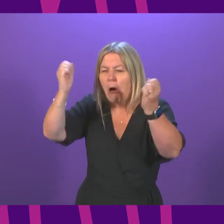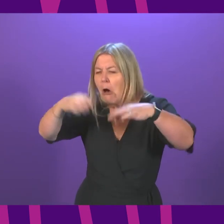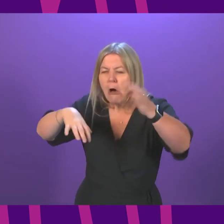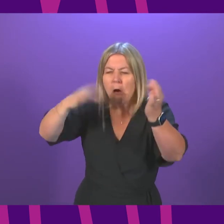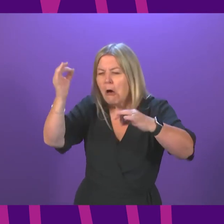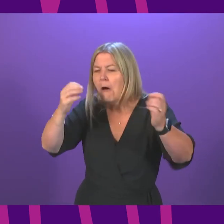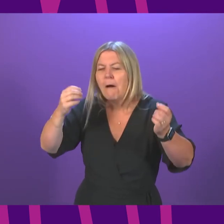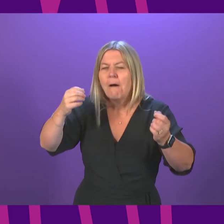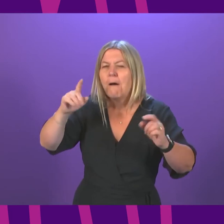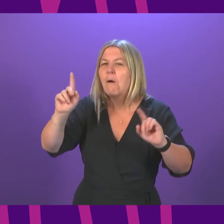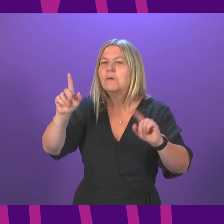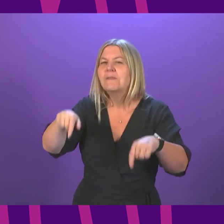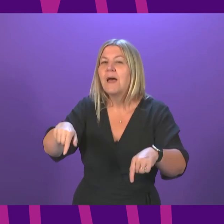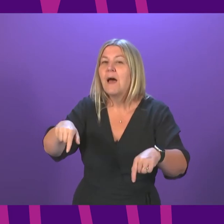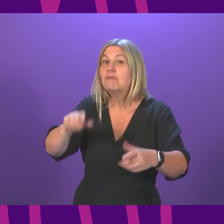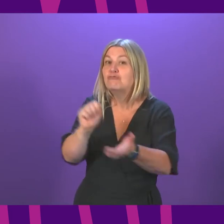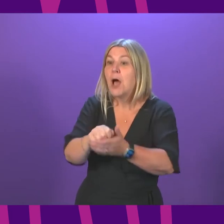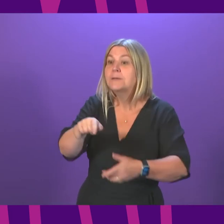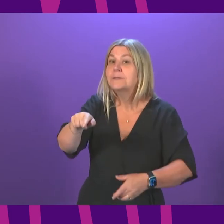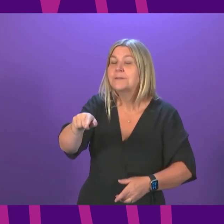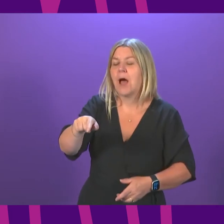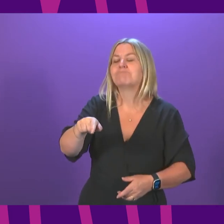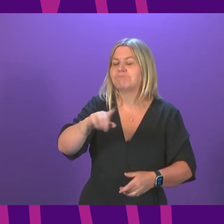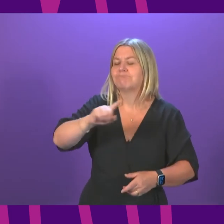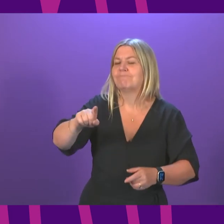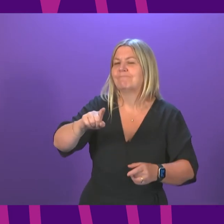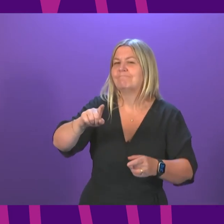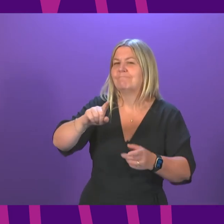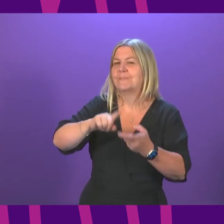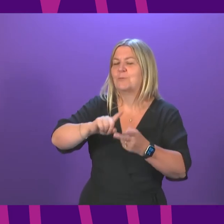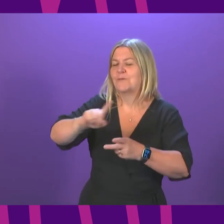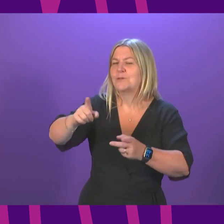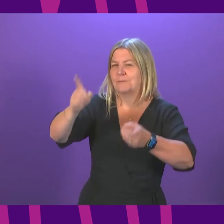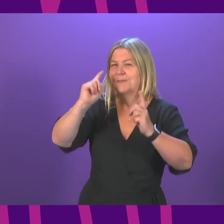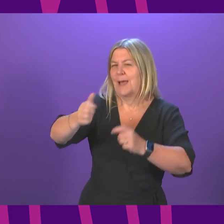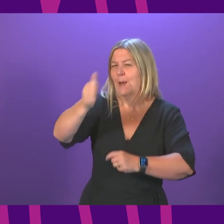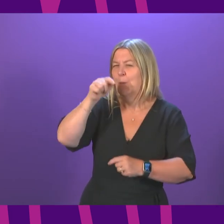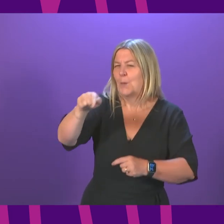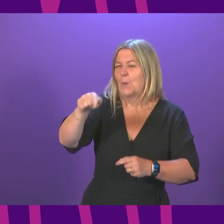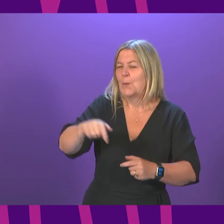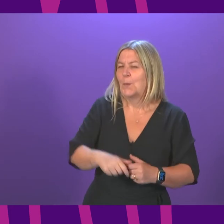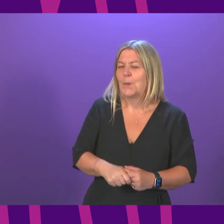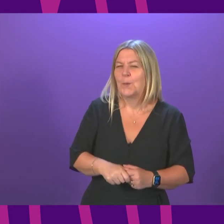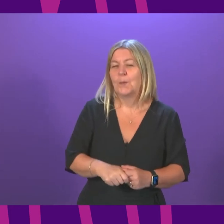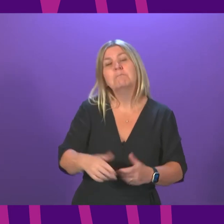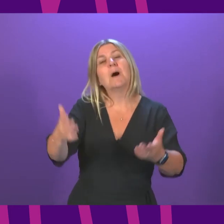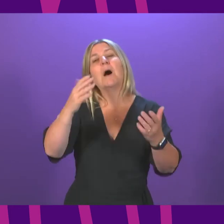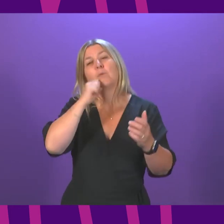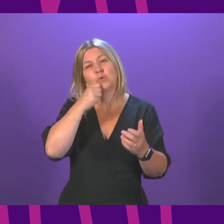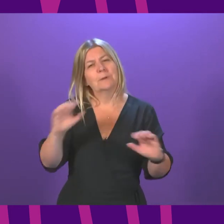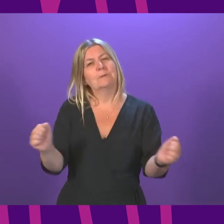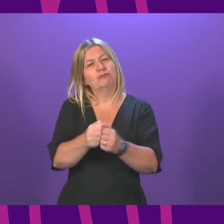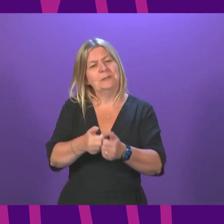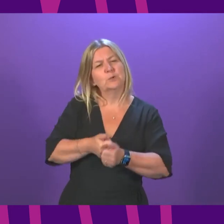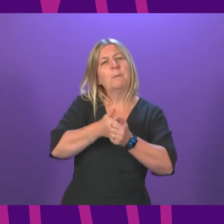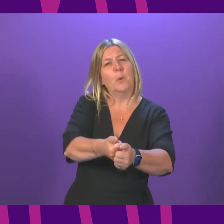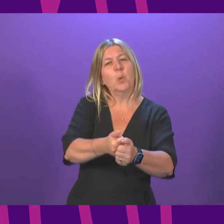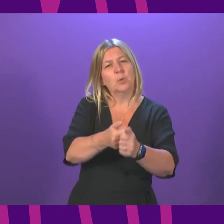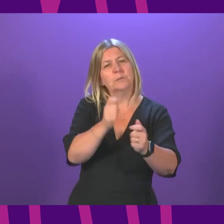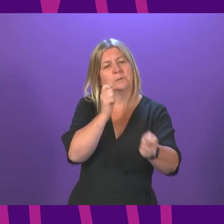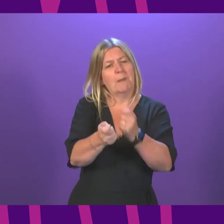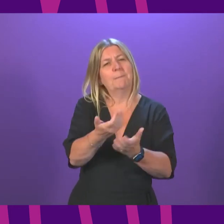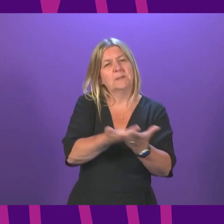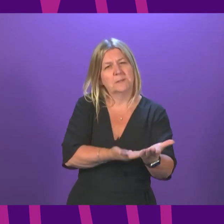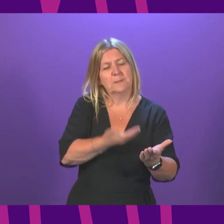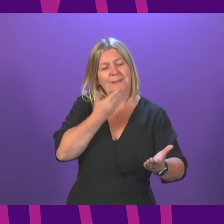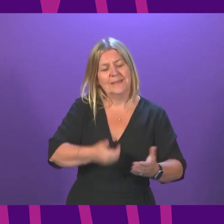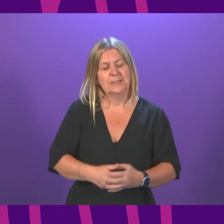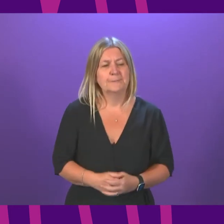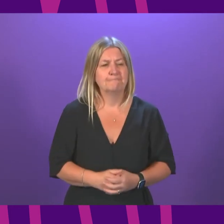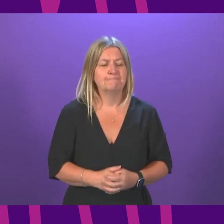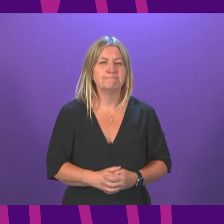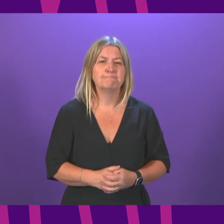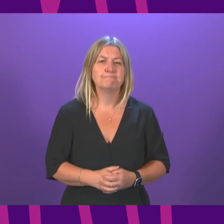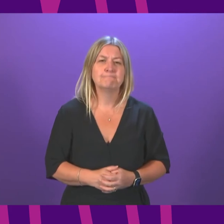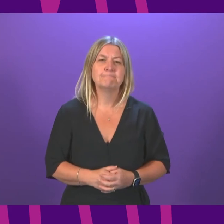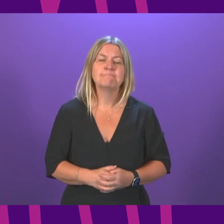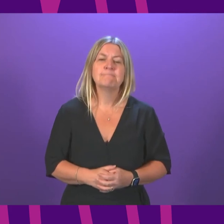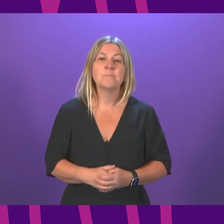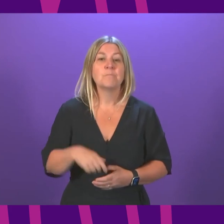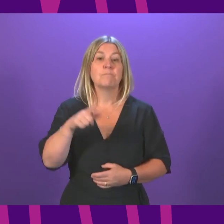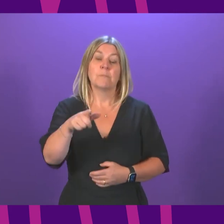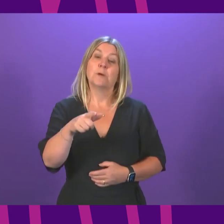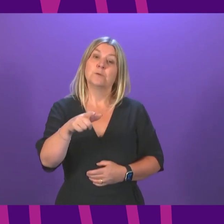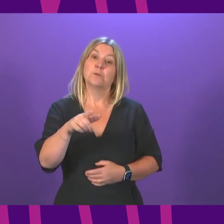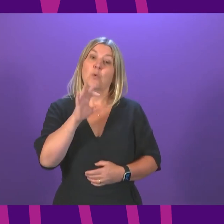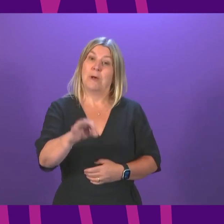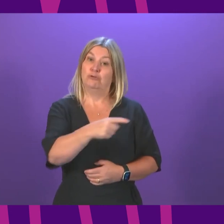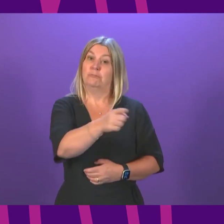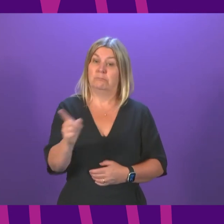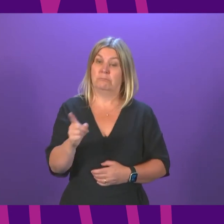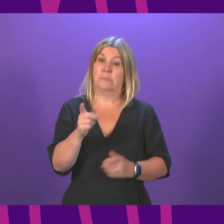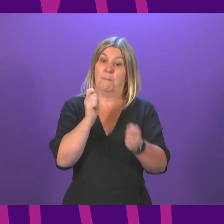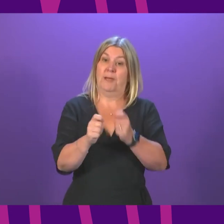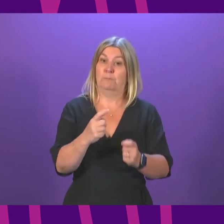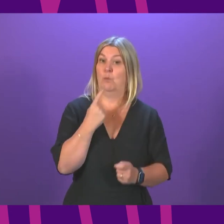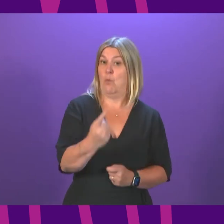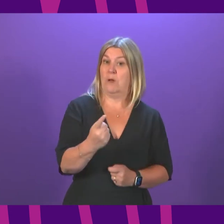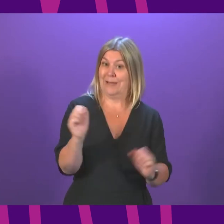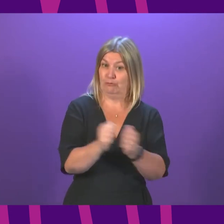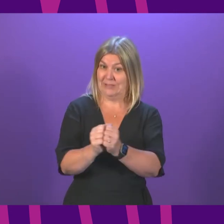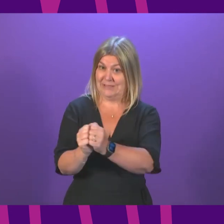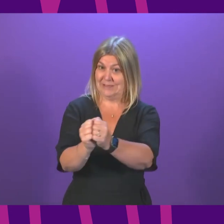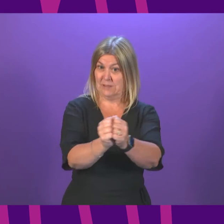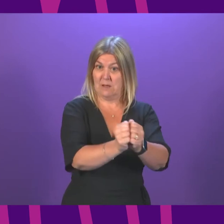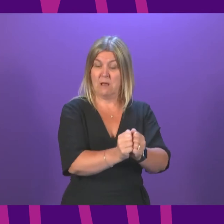and I seem to have got that right. I welcome his comments.